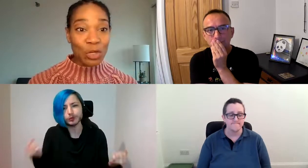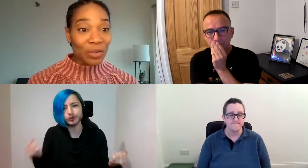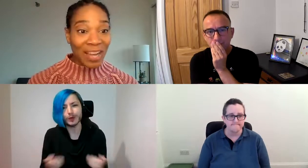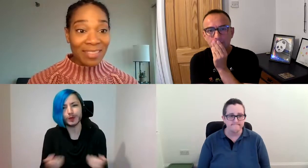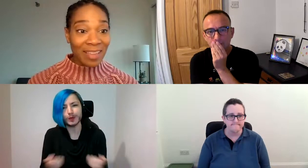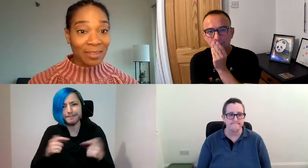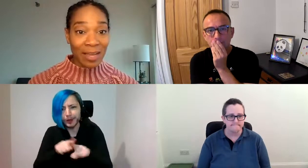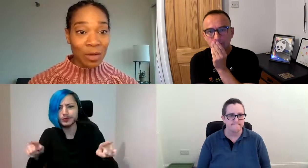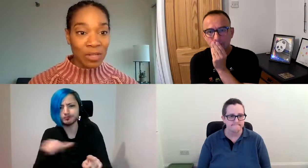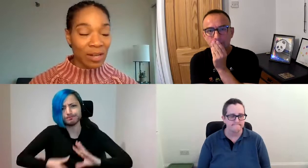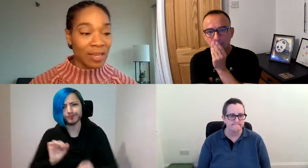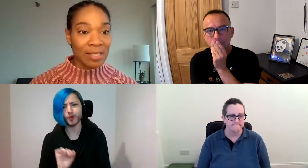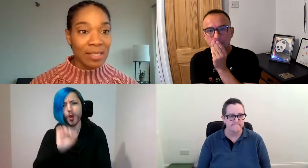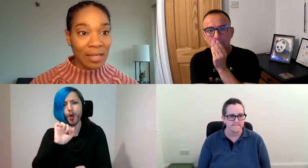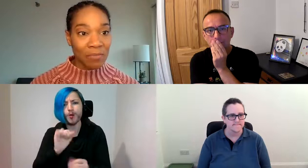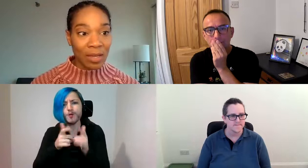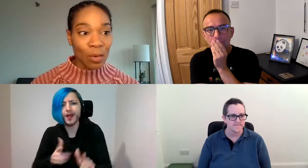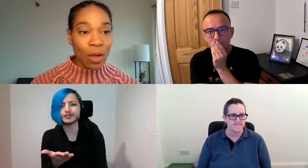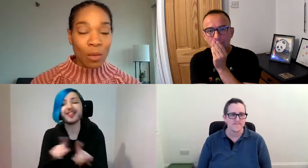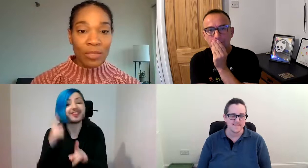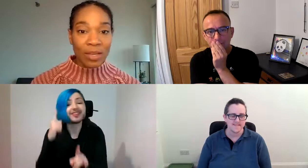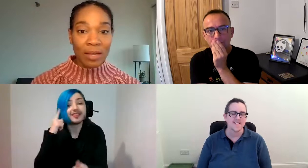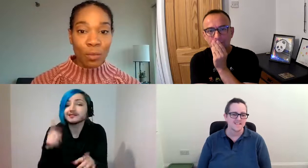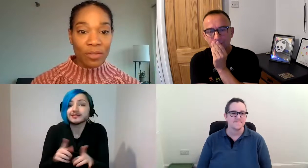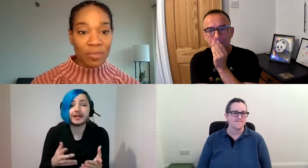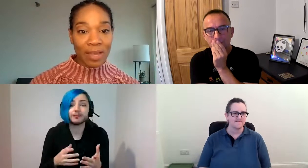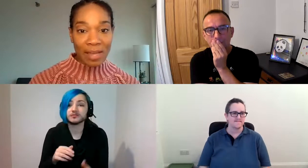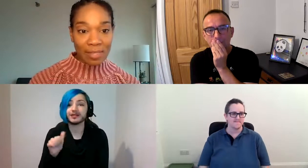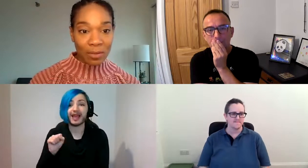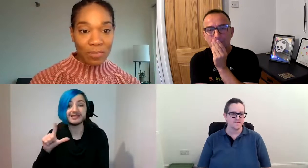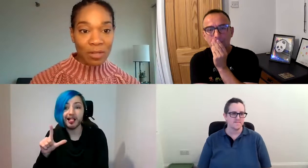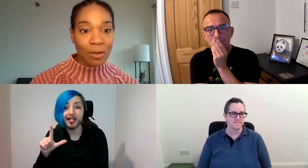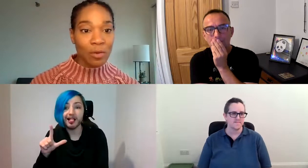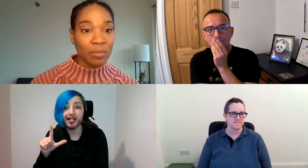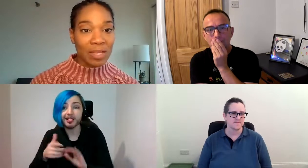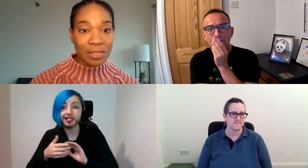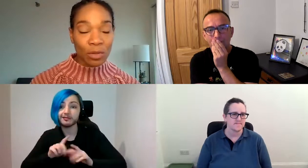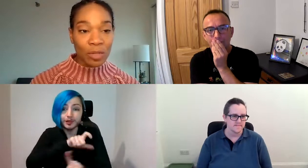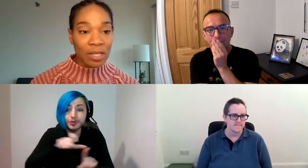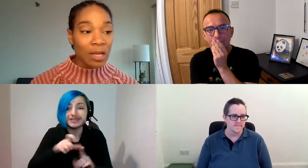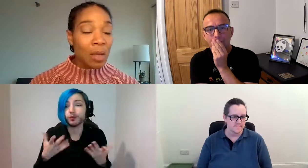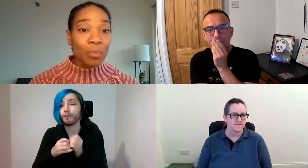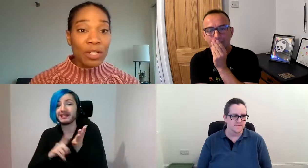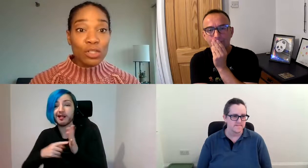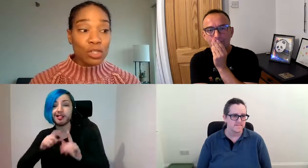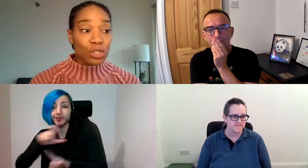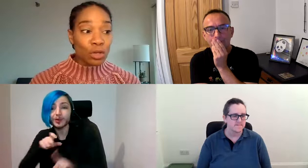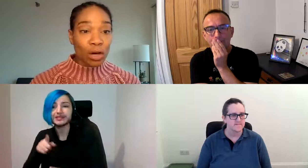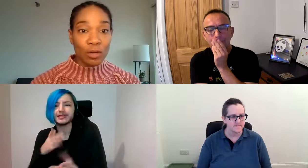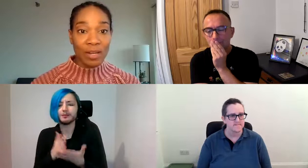need permission because it use and how you want to express yourself, I think this_is a beautiful